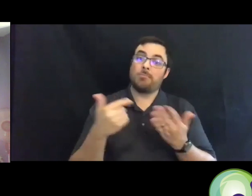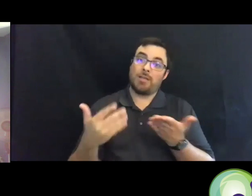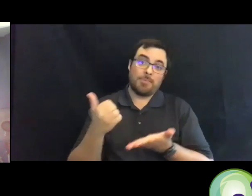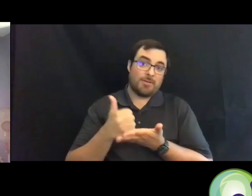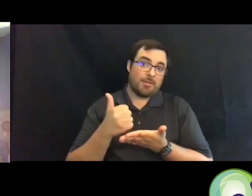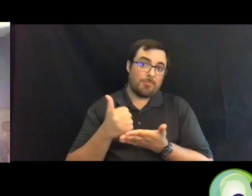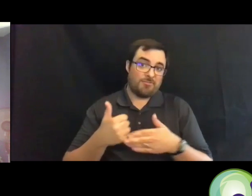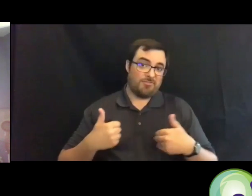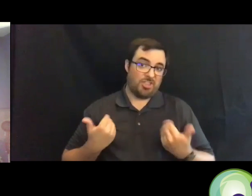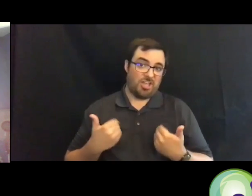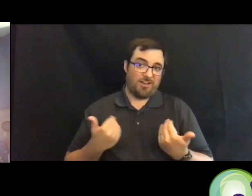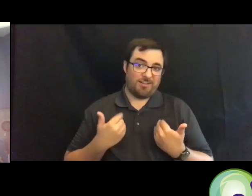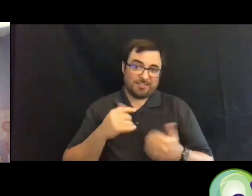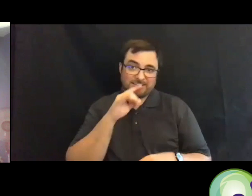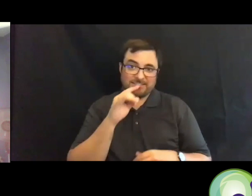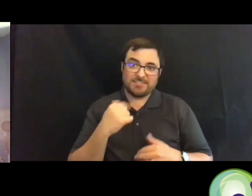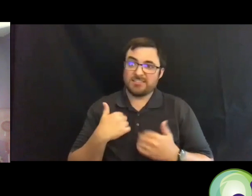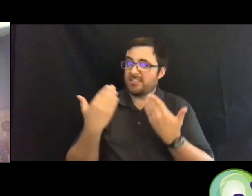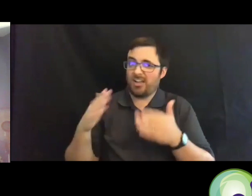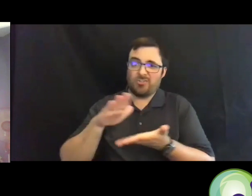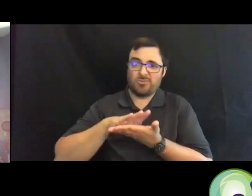I don't know about your school age kids..I mean